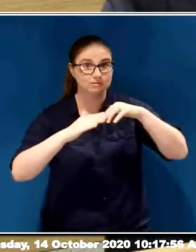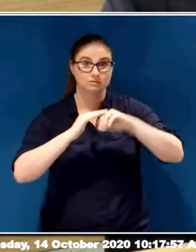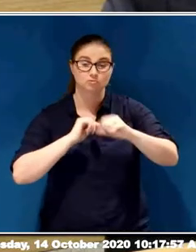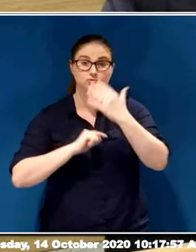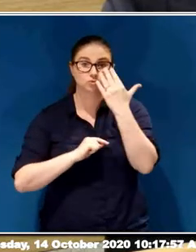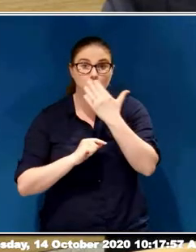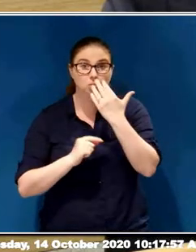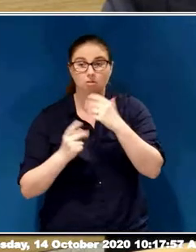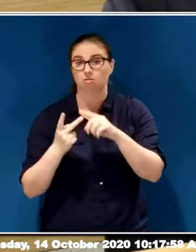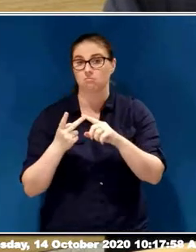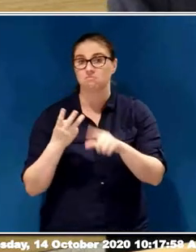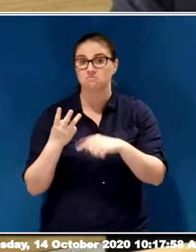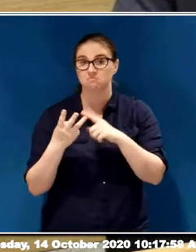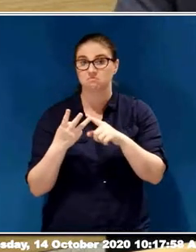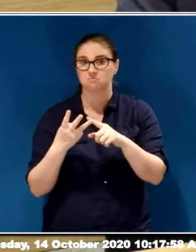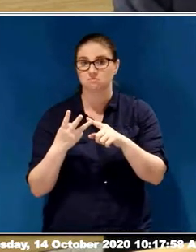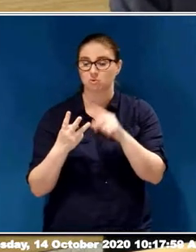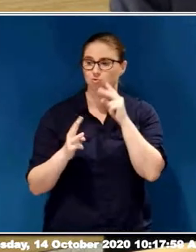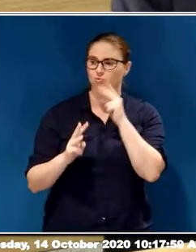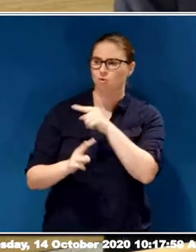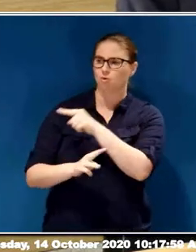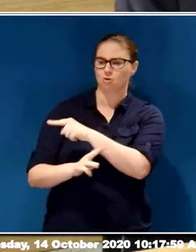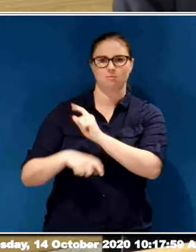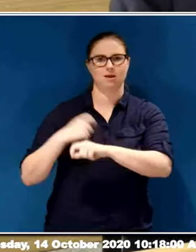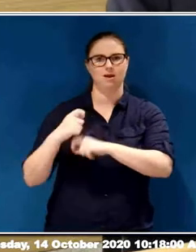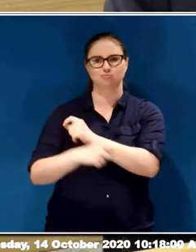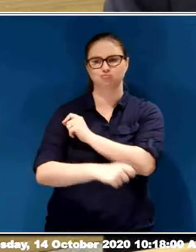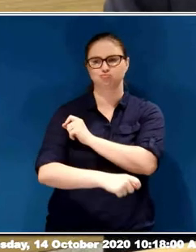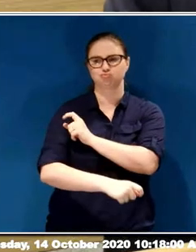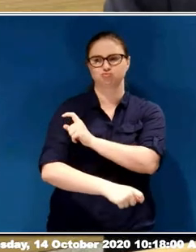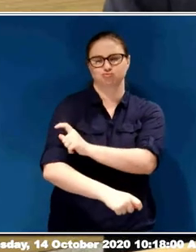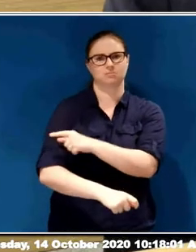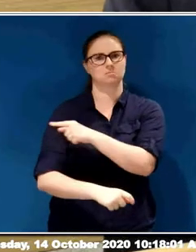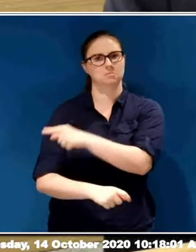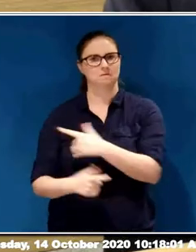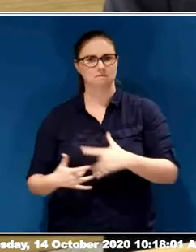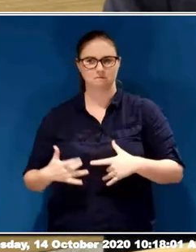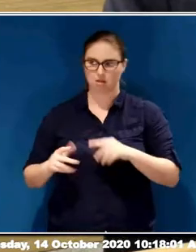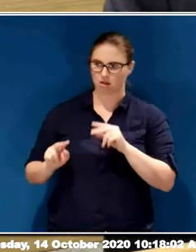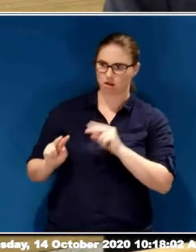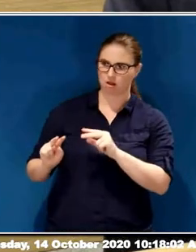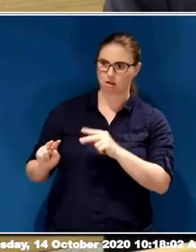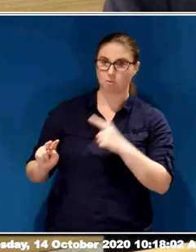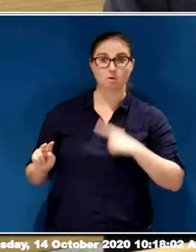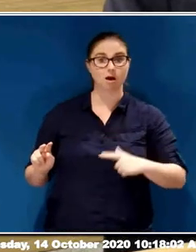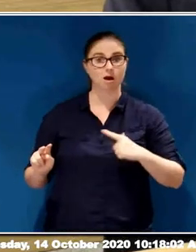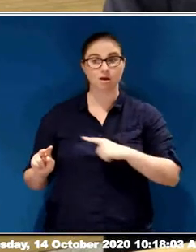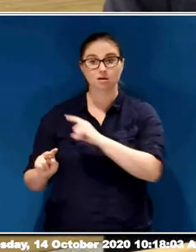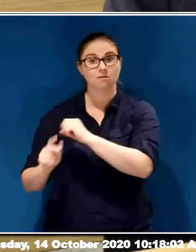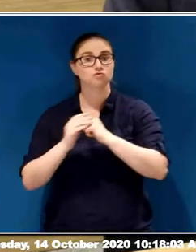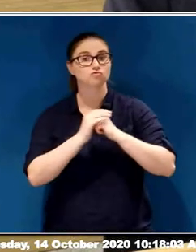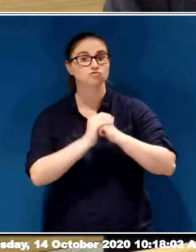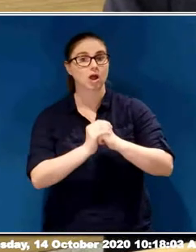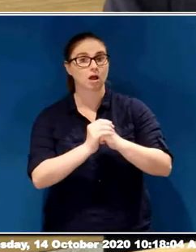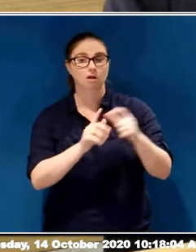peers weren't judging him and if he did become anxious and agitated the teacher